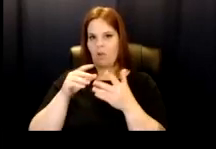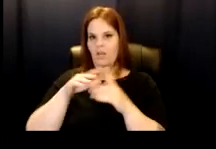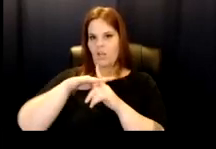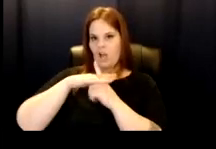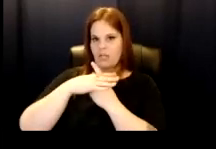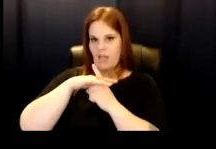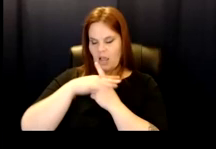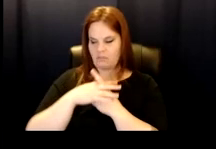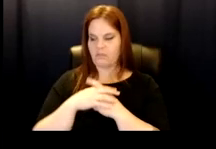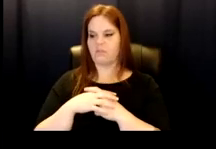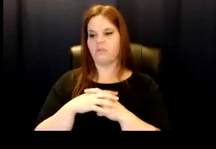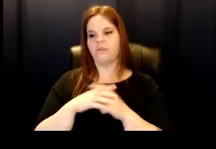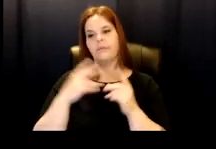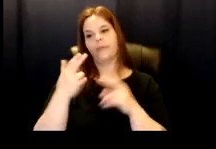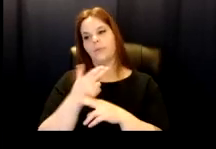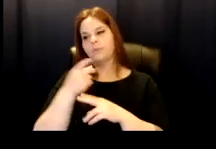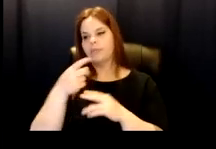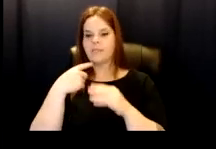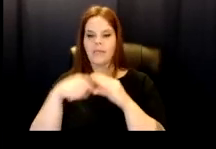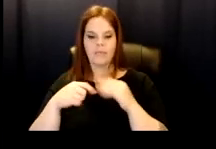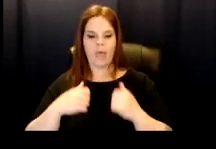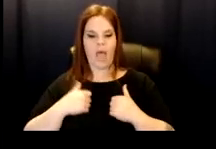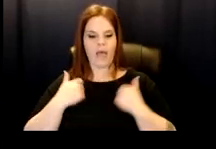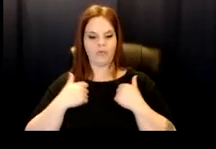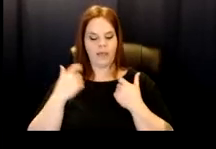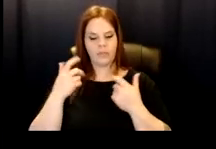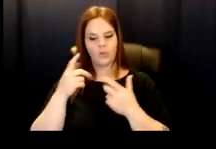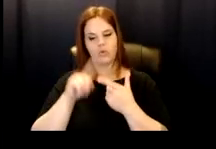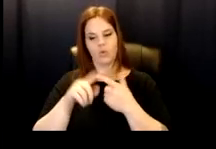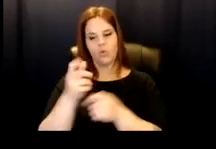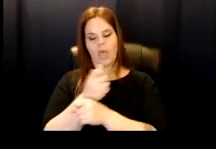E mail address or this person to receive an accommodation which may be extended time on